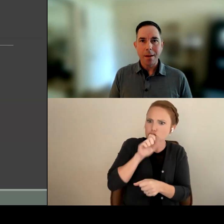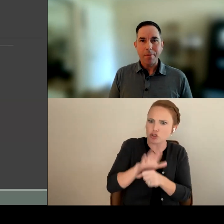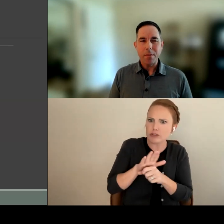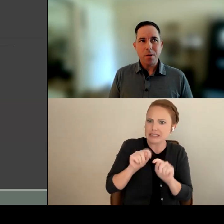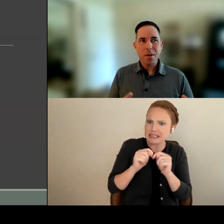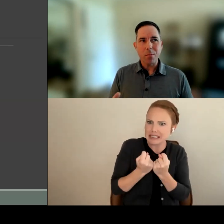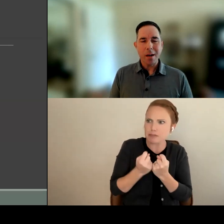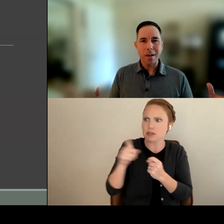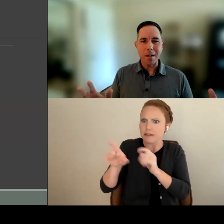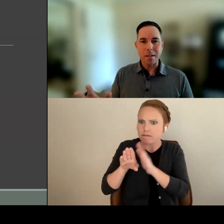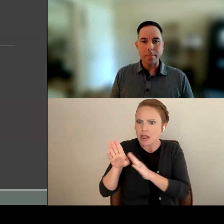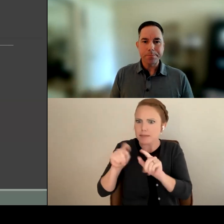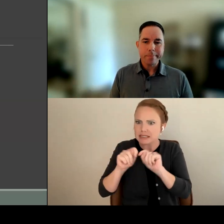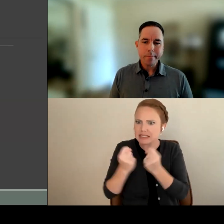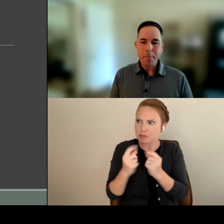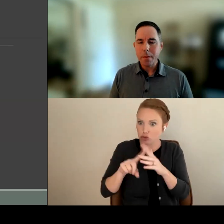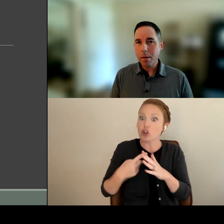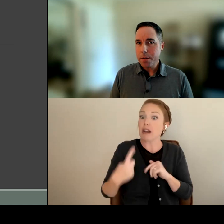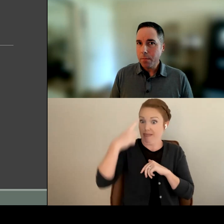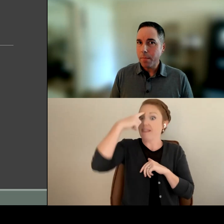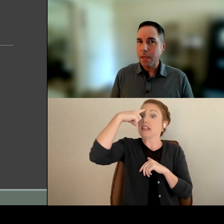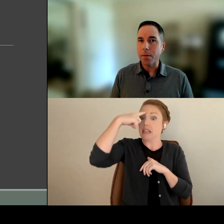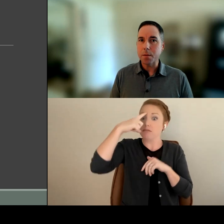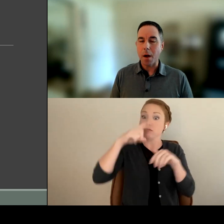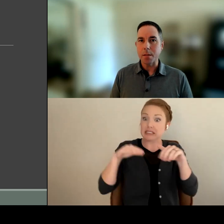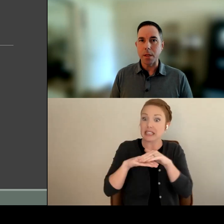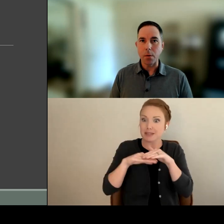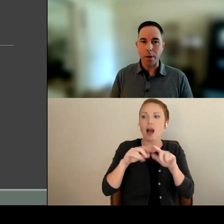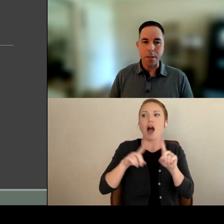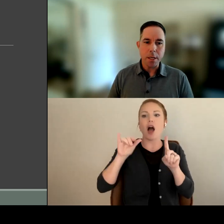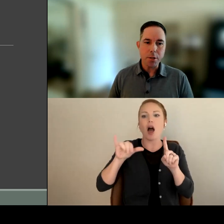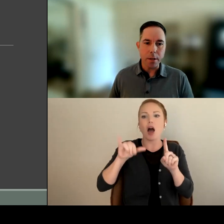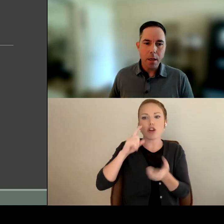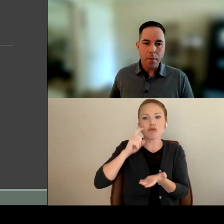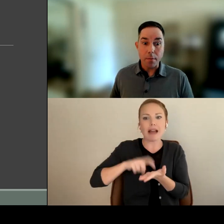but they started to recognize that there aren't so many other spots in the organization that